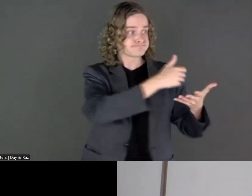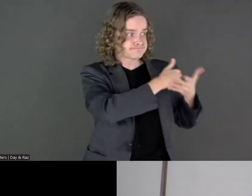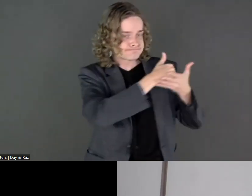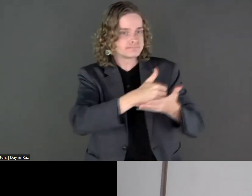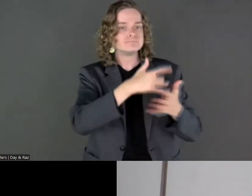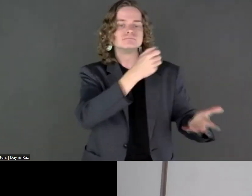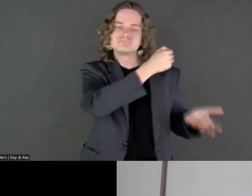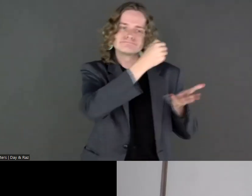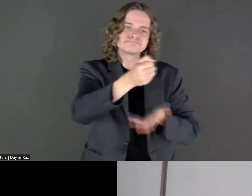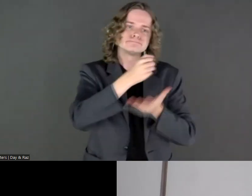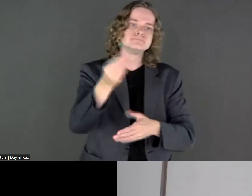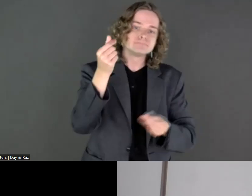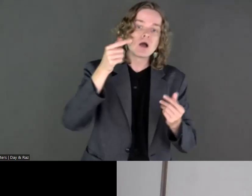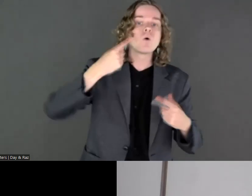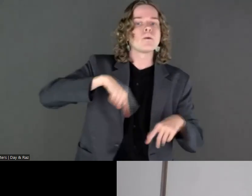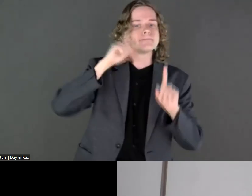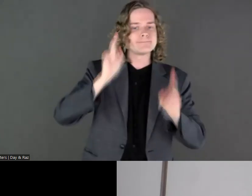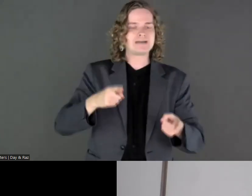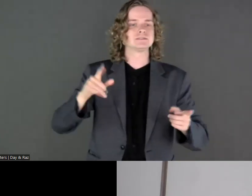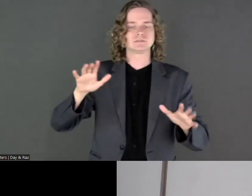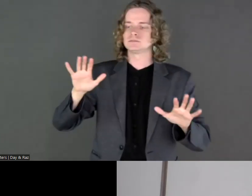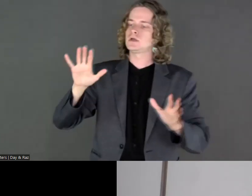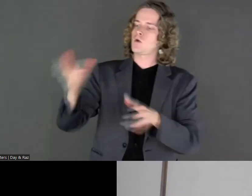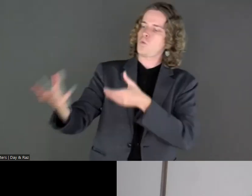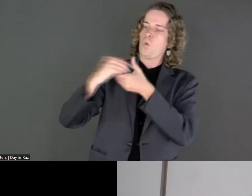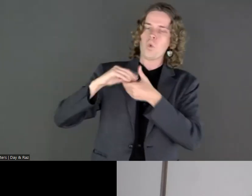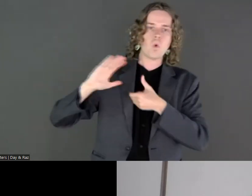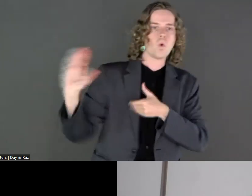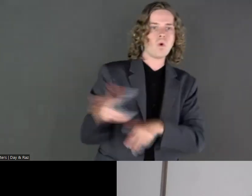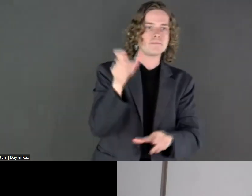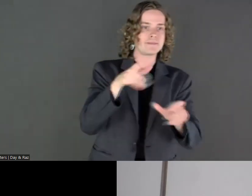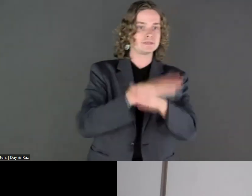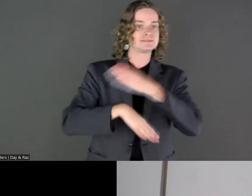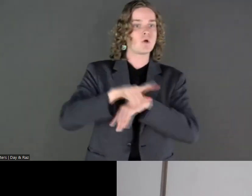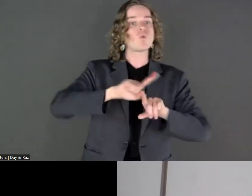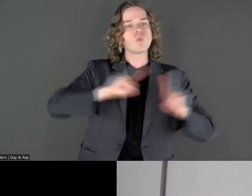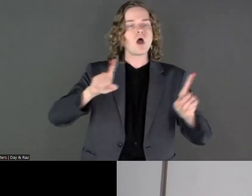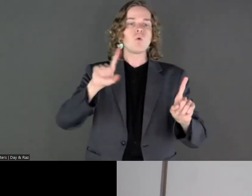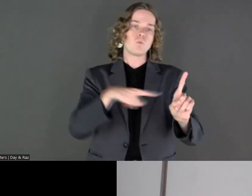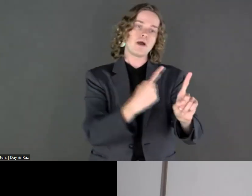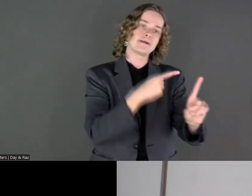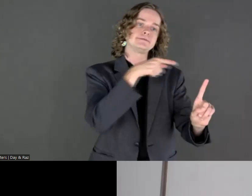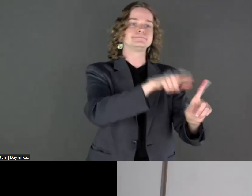internally displaced ones. And also for the end, I wanted to say that the monitoring of the situation